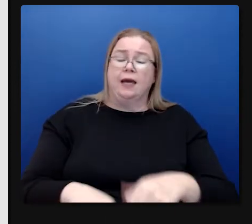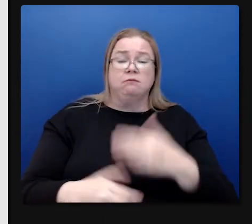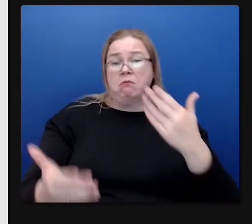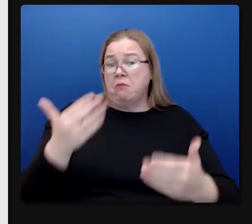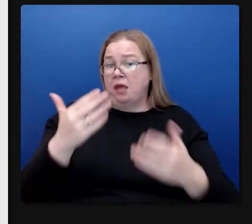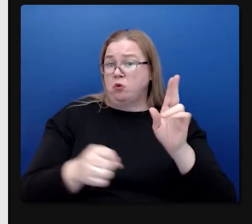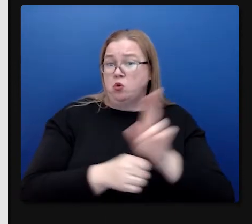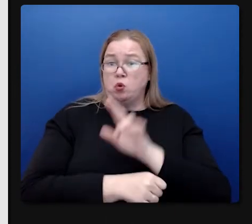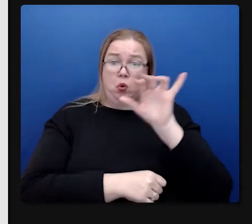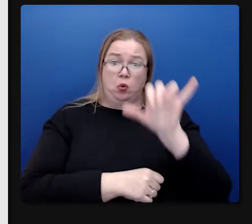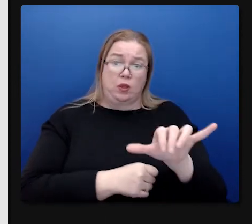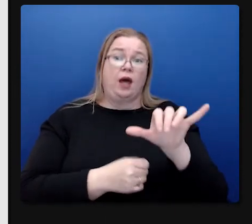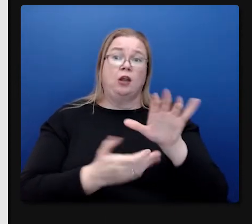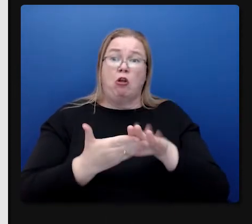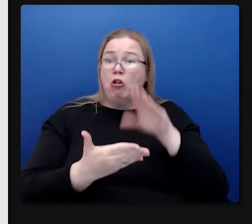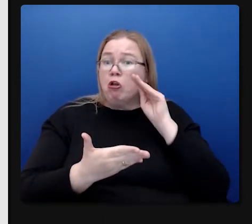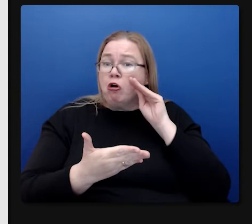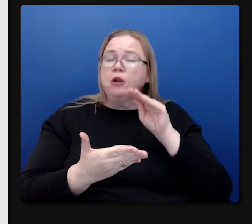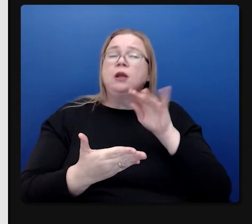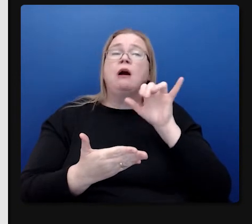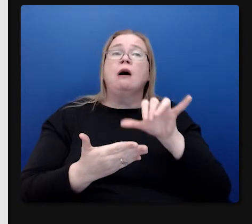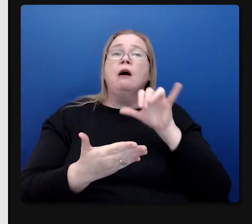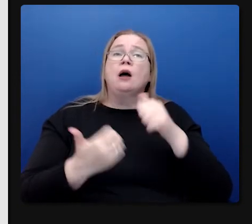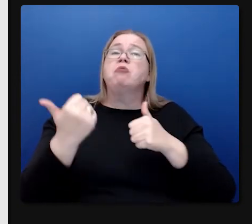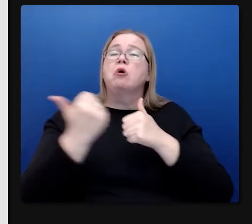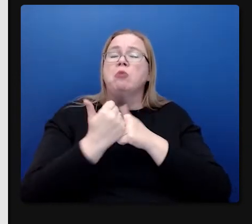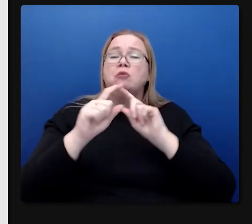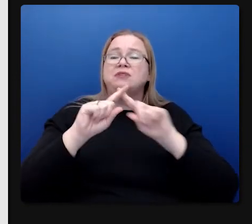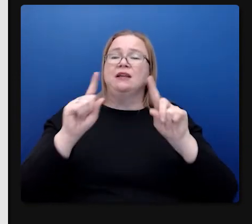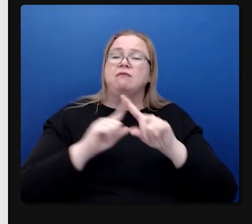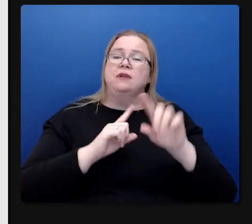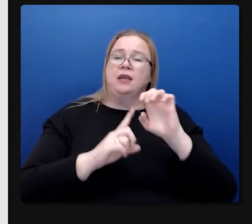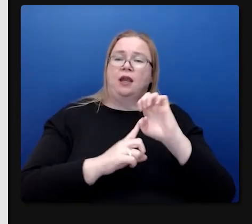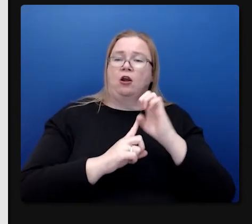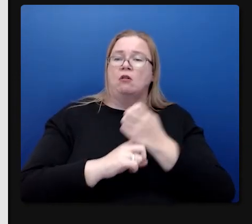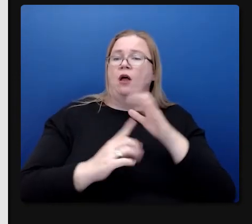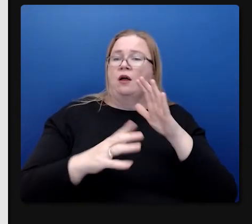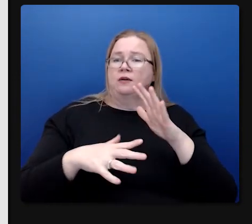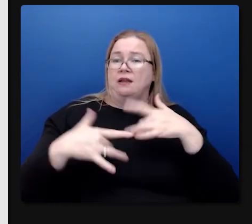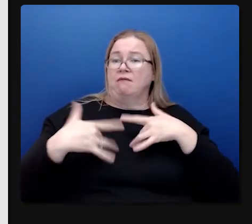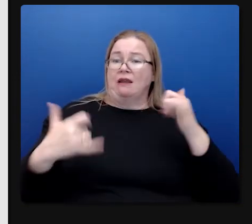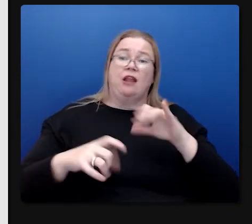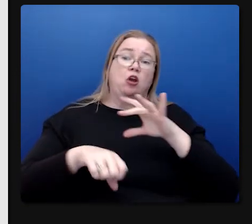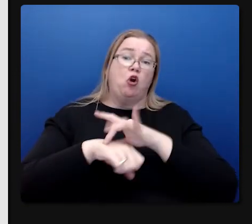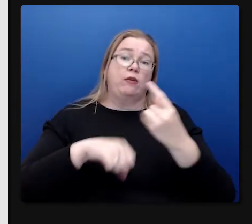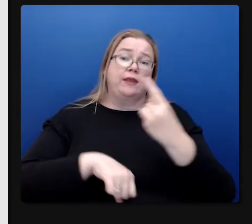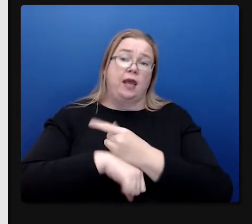Maybe you can use these learnings to help you promote various ecological events, like Earth Day, for example.